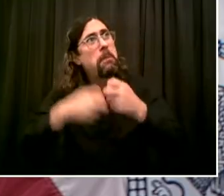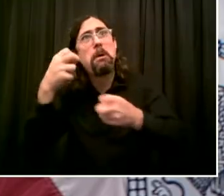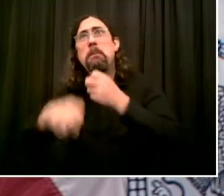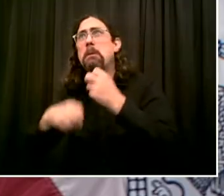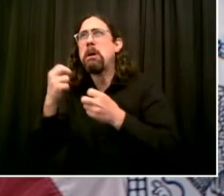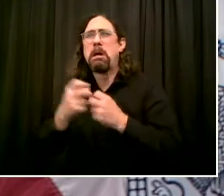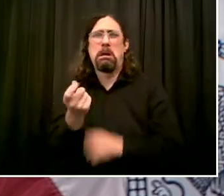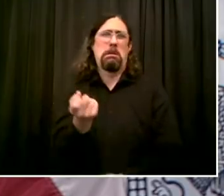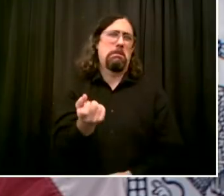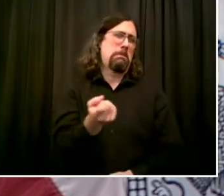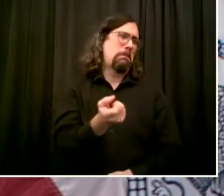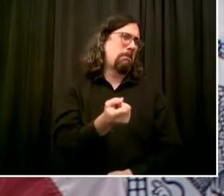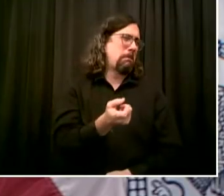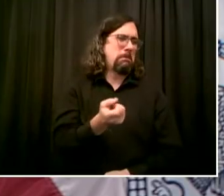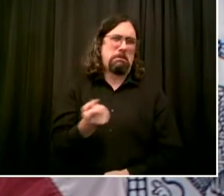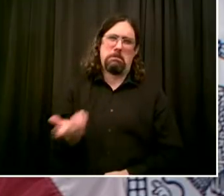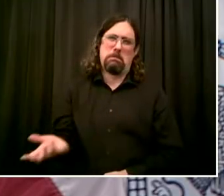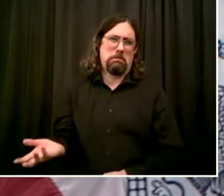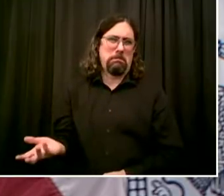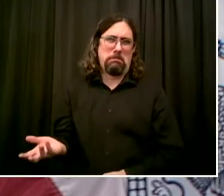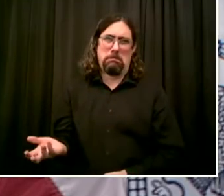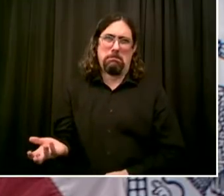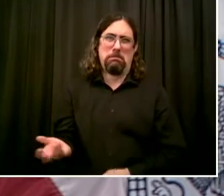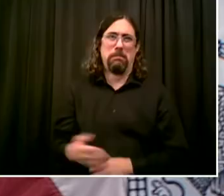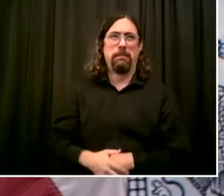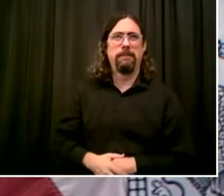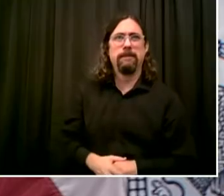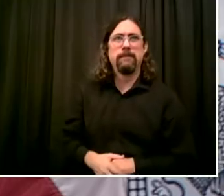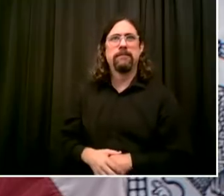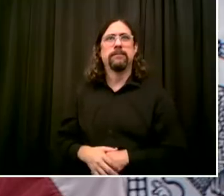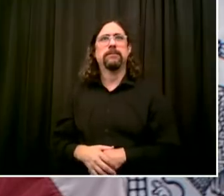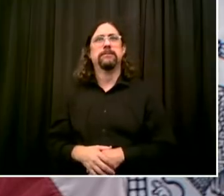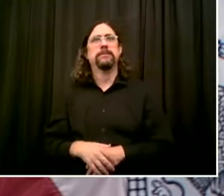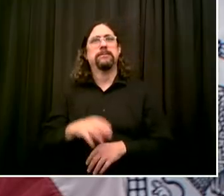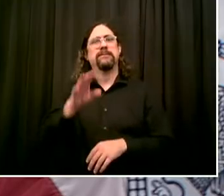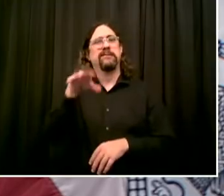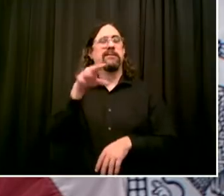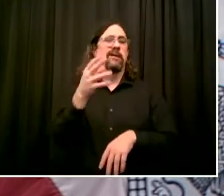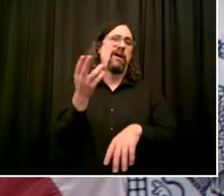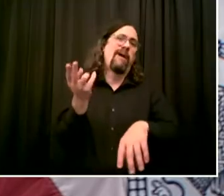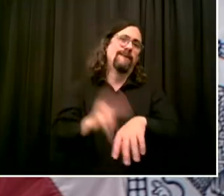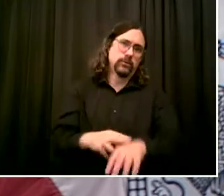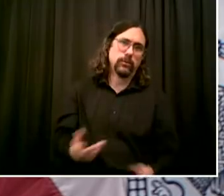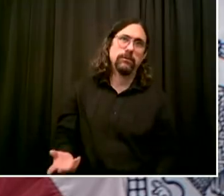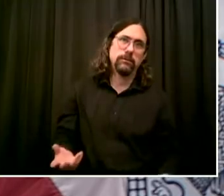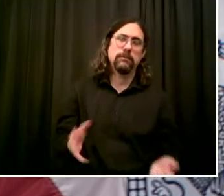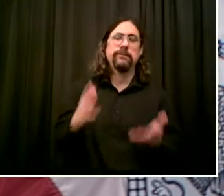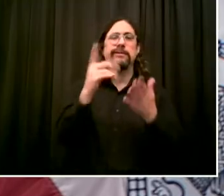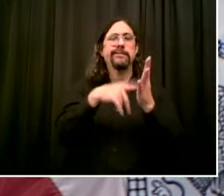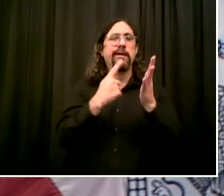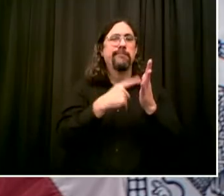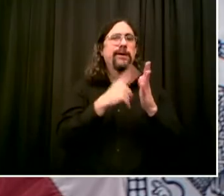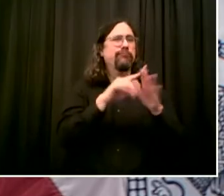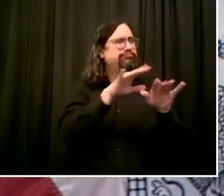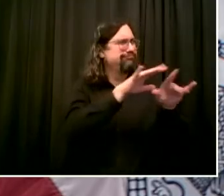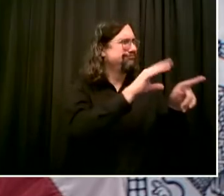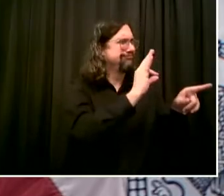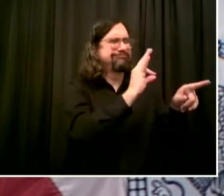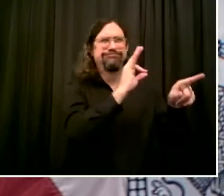RESTAURANT AND BAR OWNERS . WE